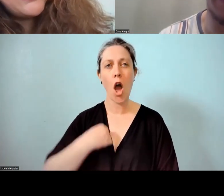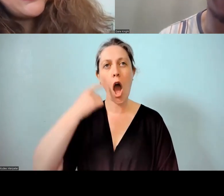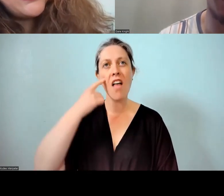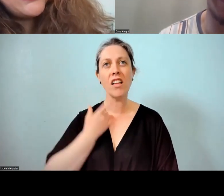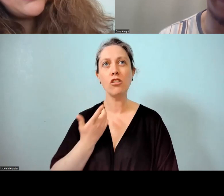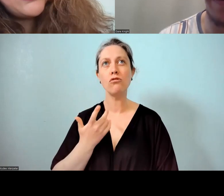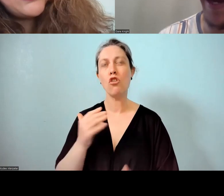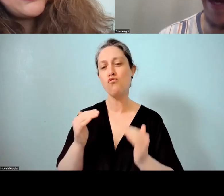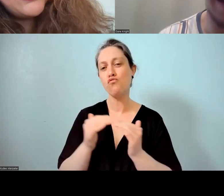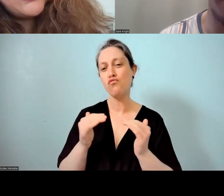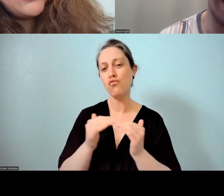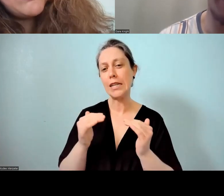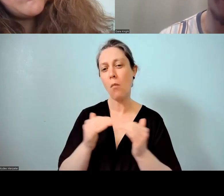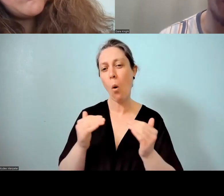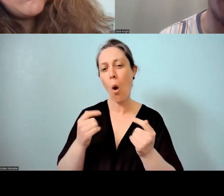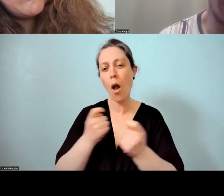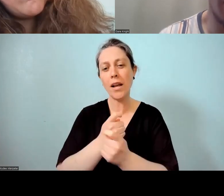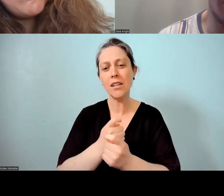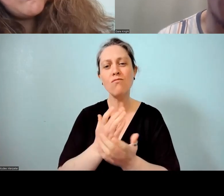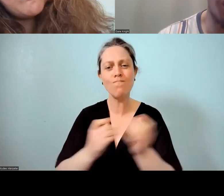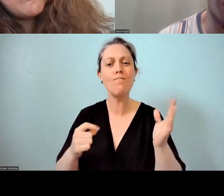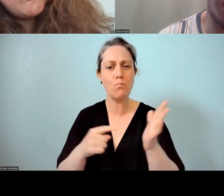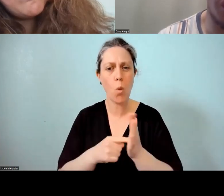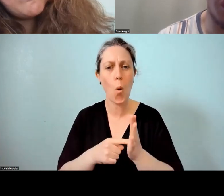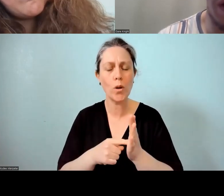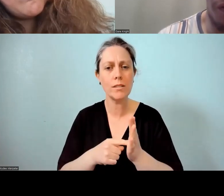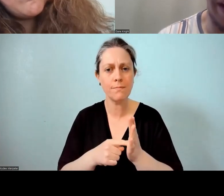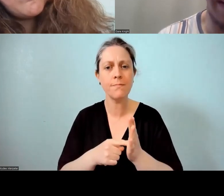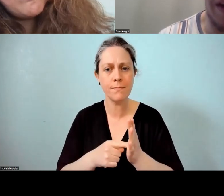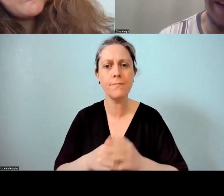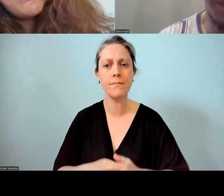is a very important thing for schools to recognise,